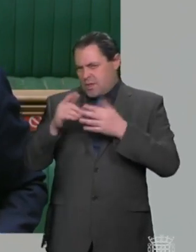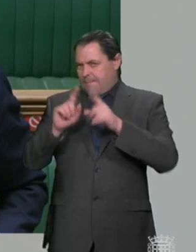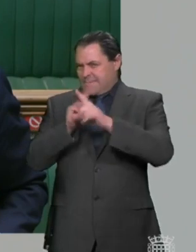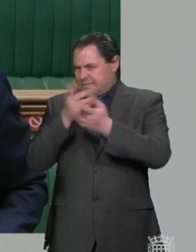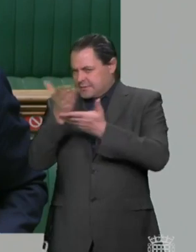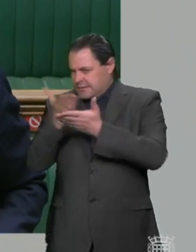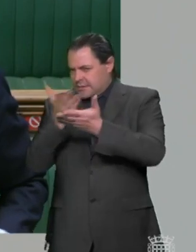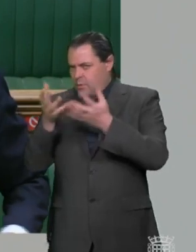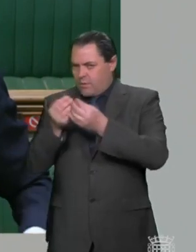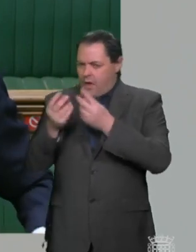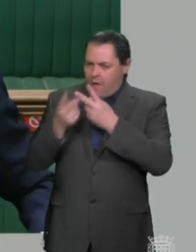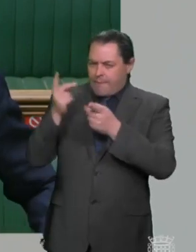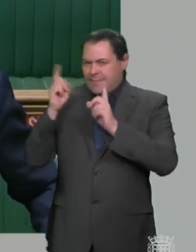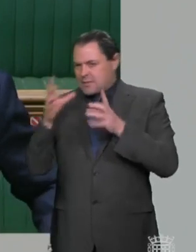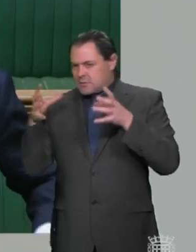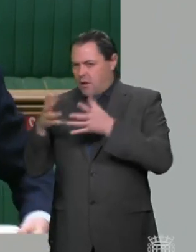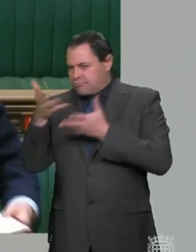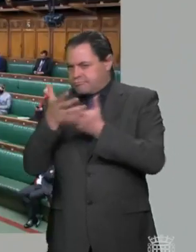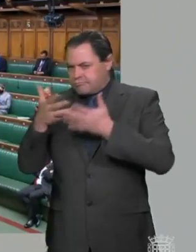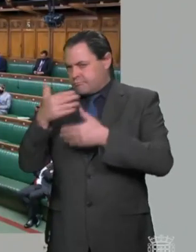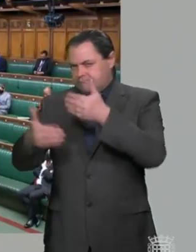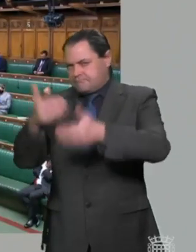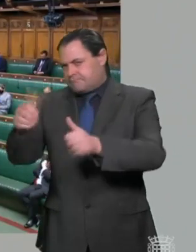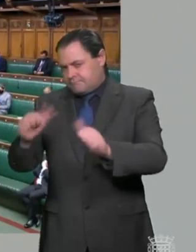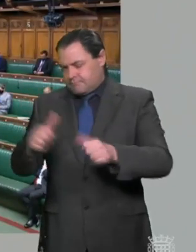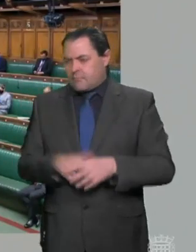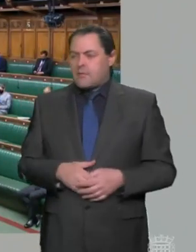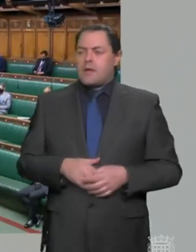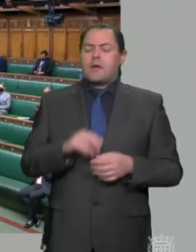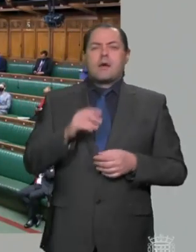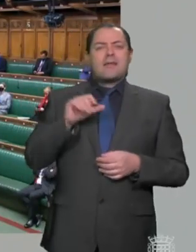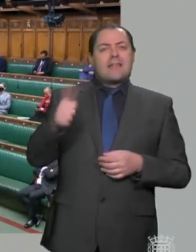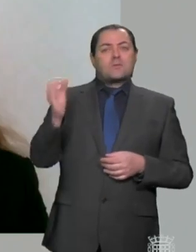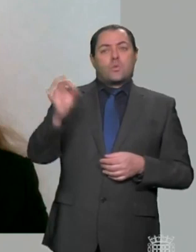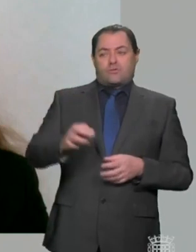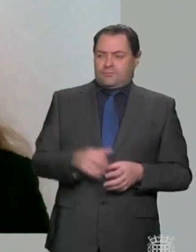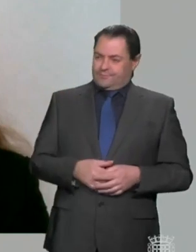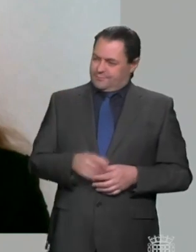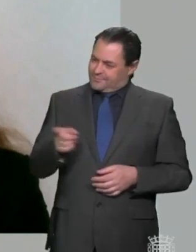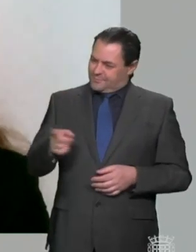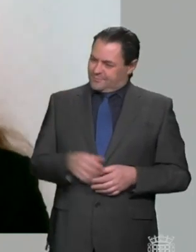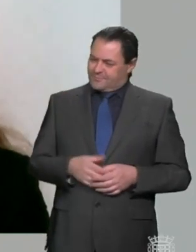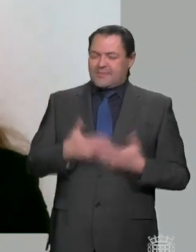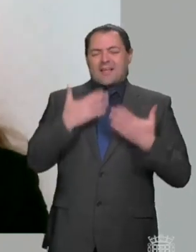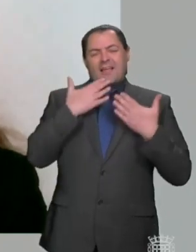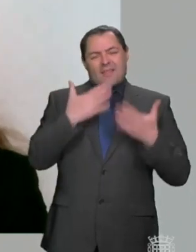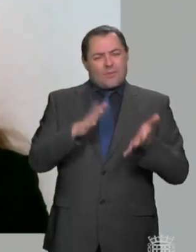relevant Minister to take it forward? >> Rachael Maskell (York Central) (Lab/Co-op) [V]